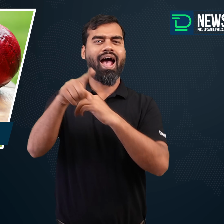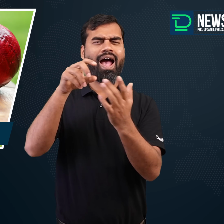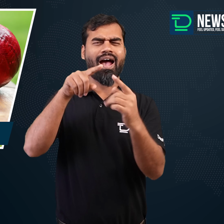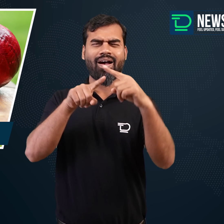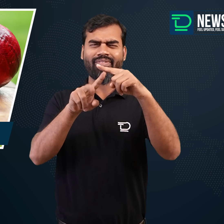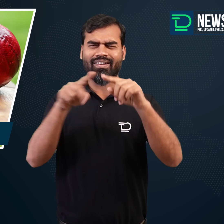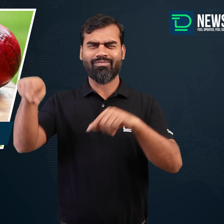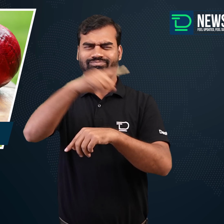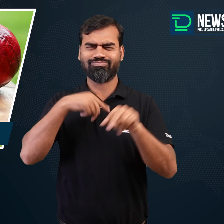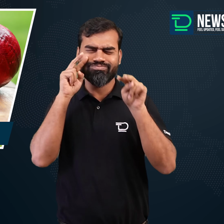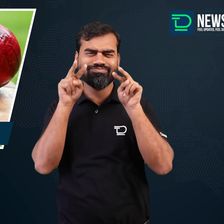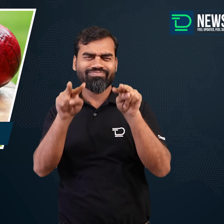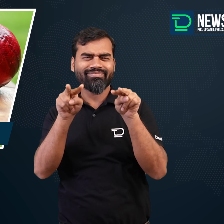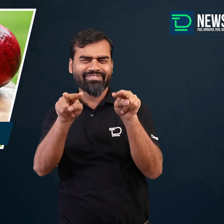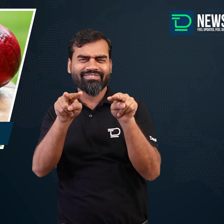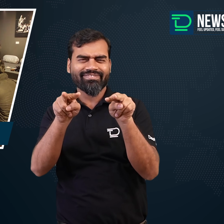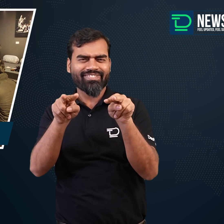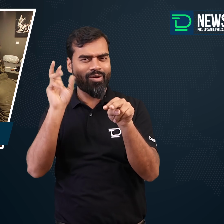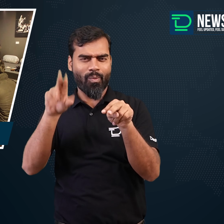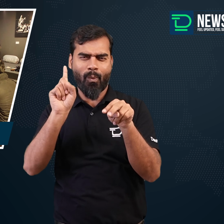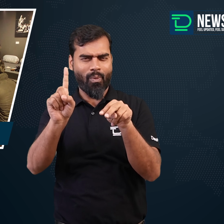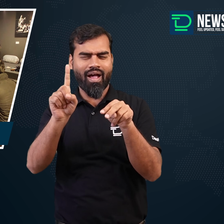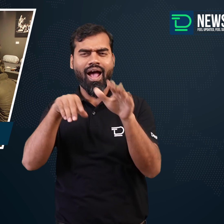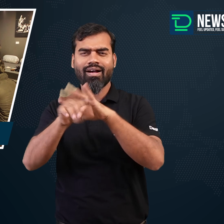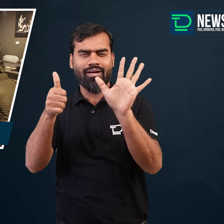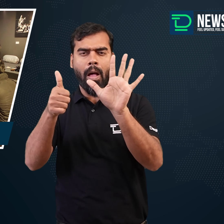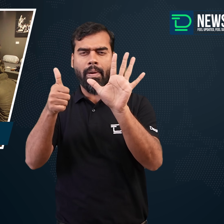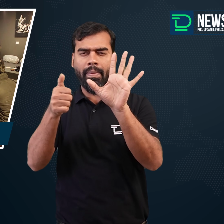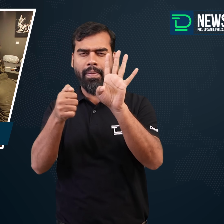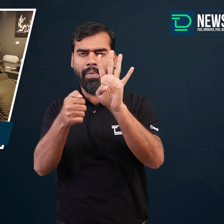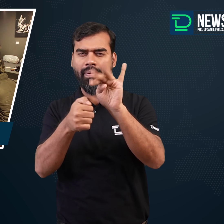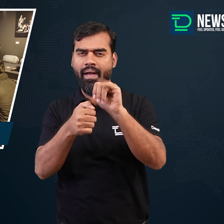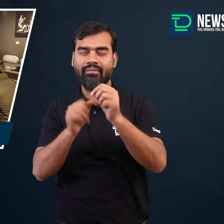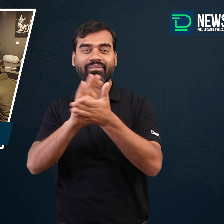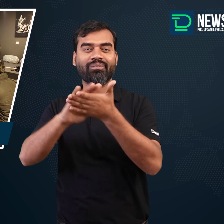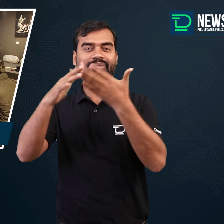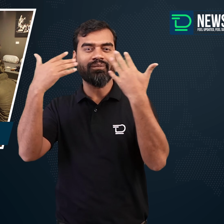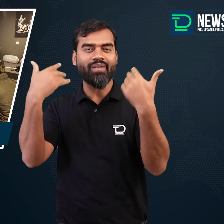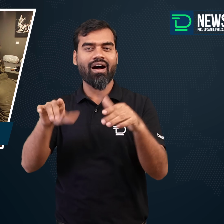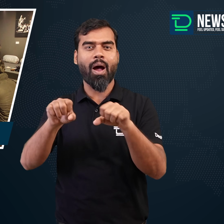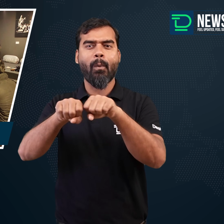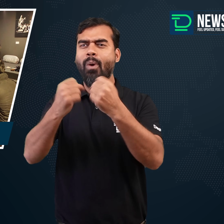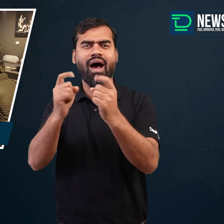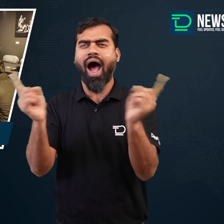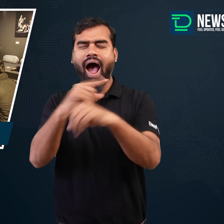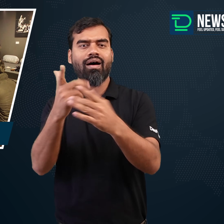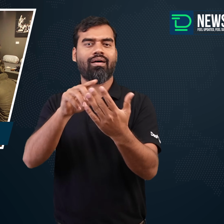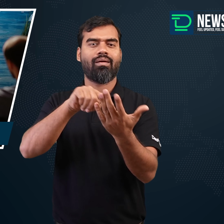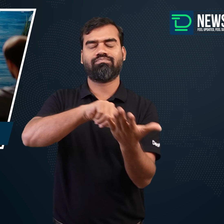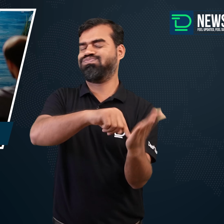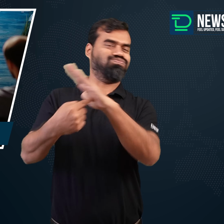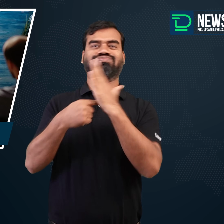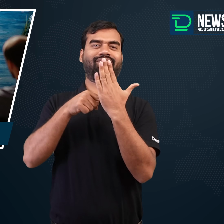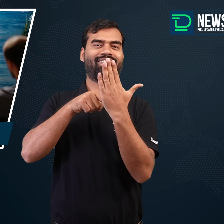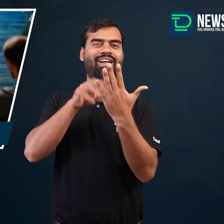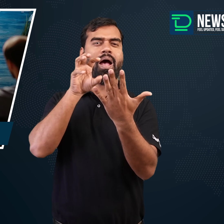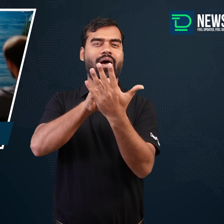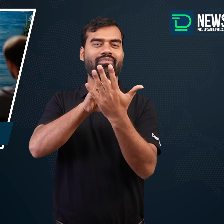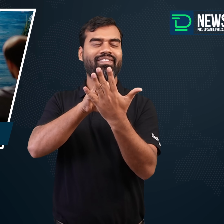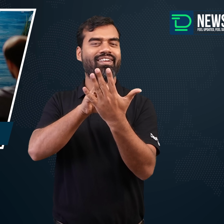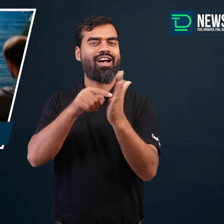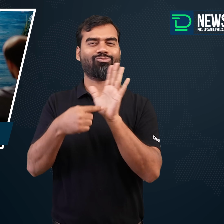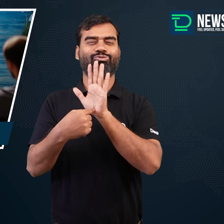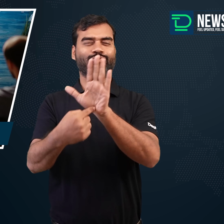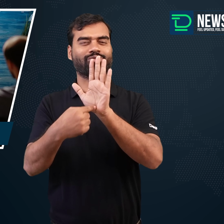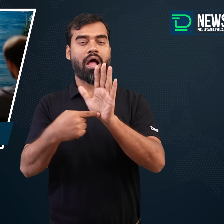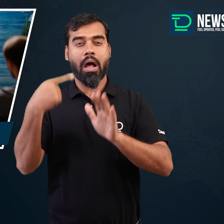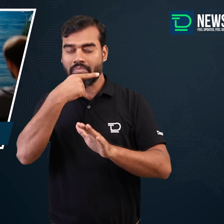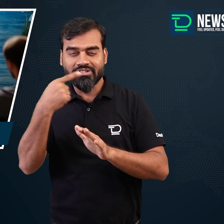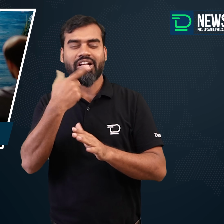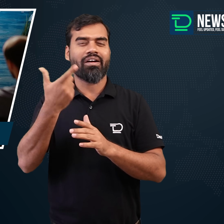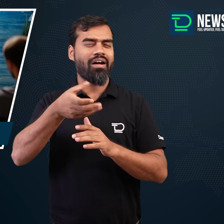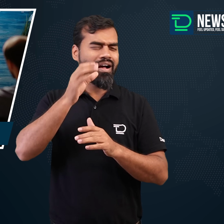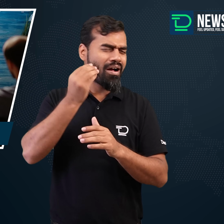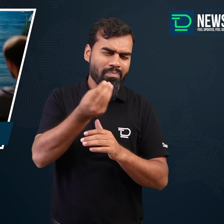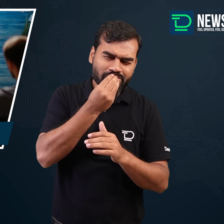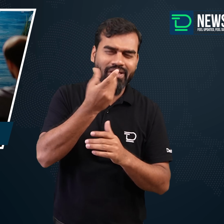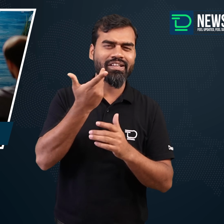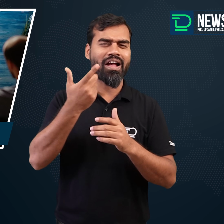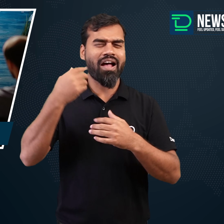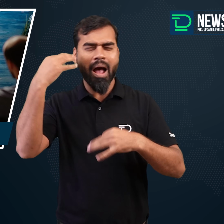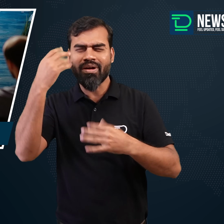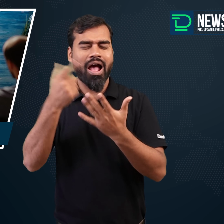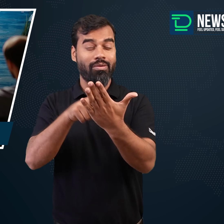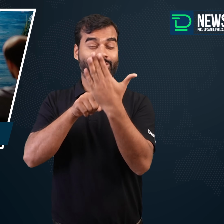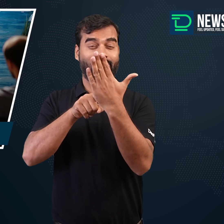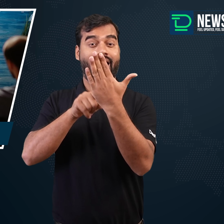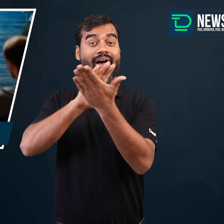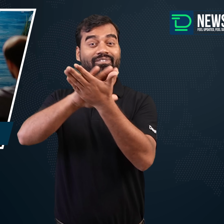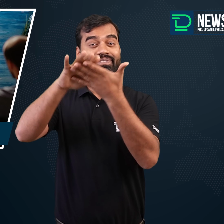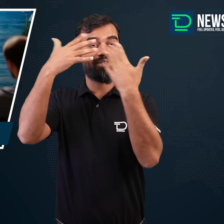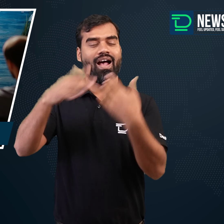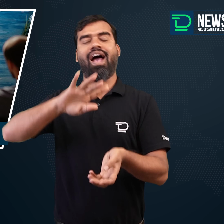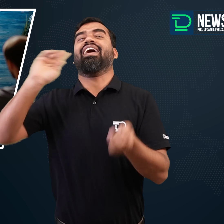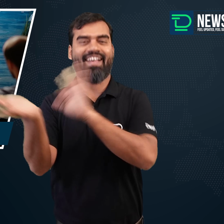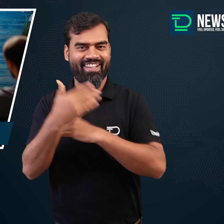On TV, when we watch the match, they telecast advertisements.